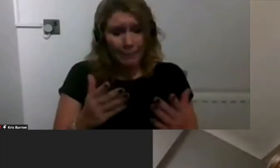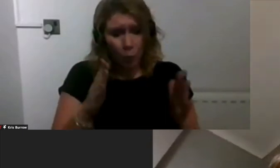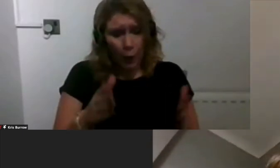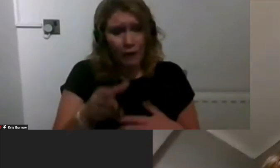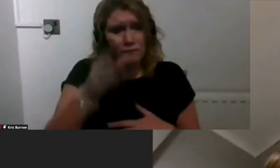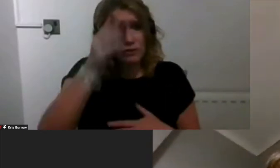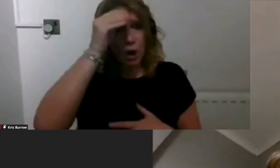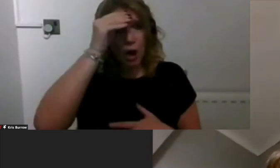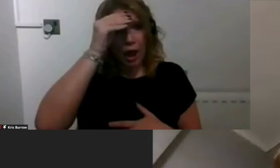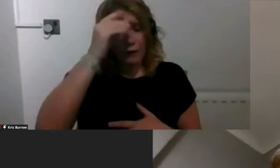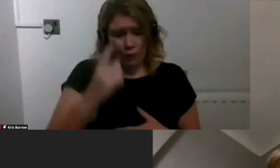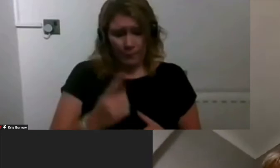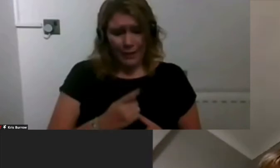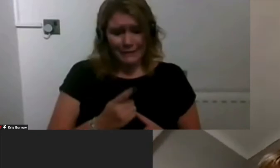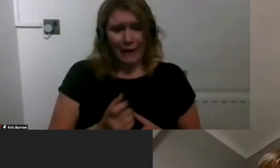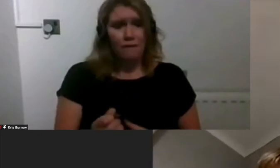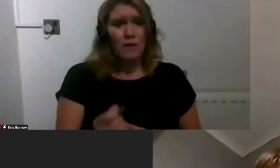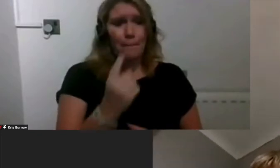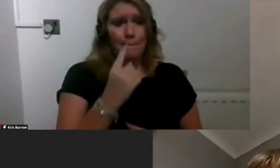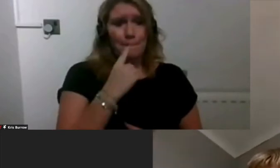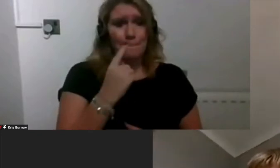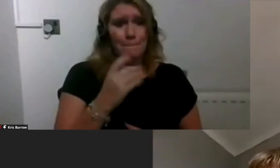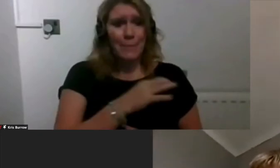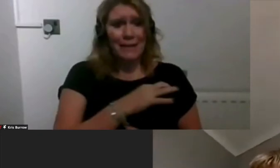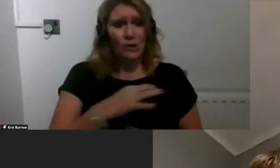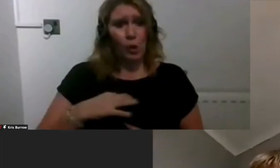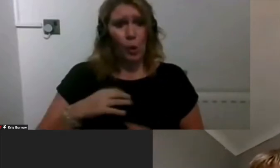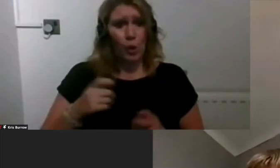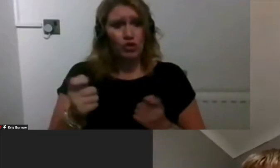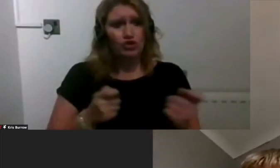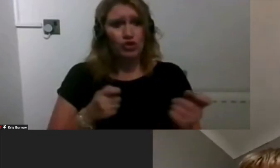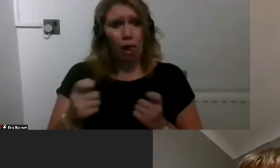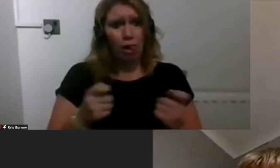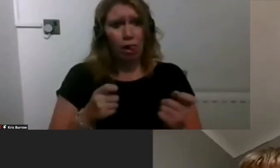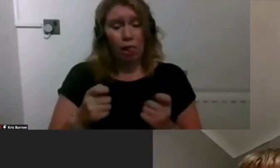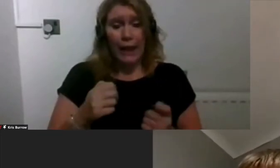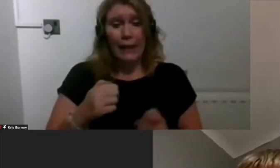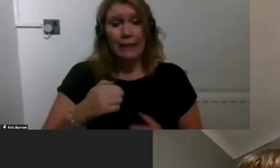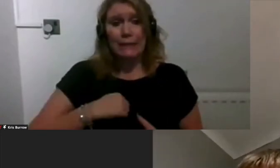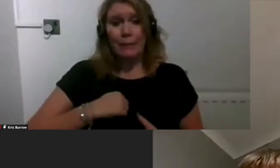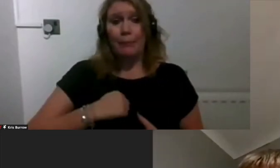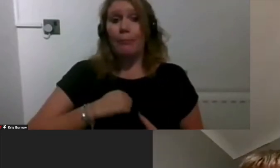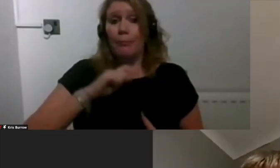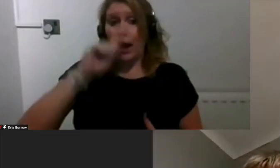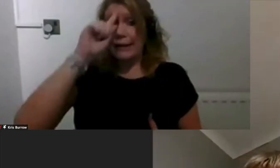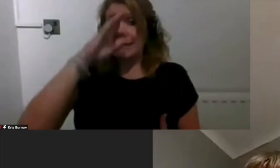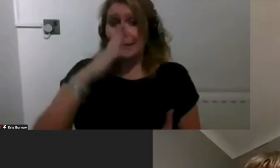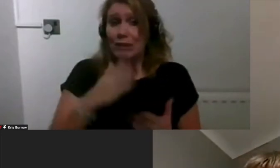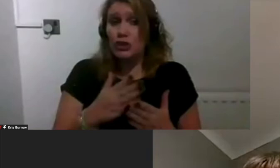Not sure what's going on. That's a disconnection from choice. If I made the choice,